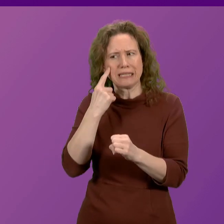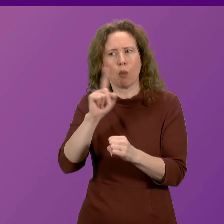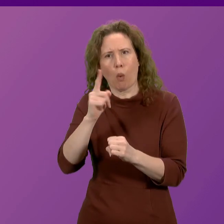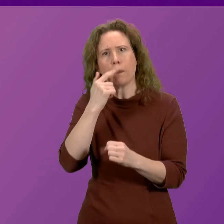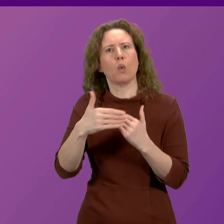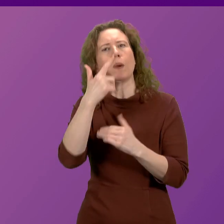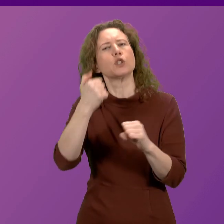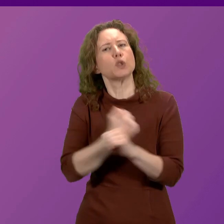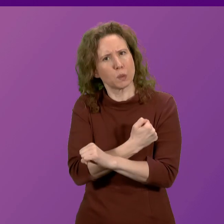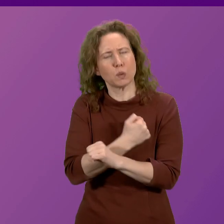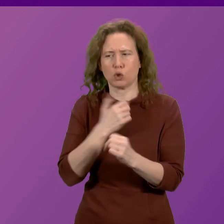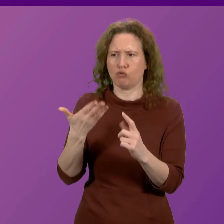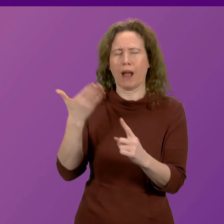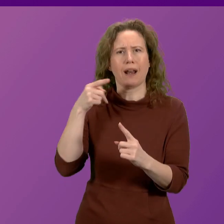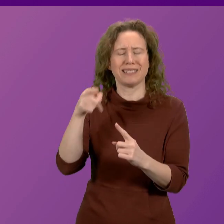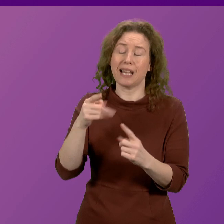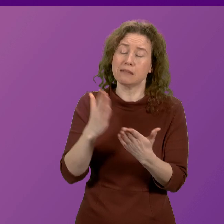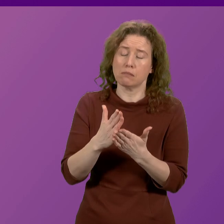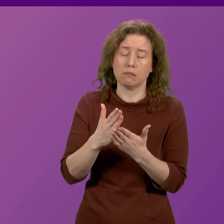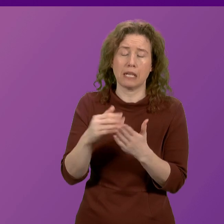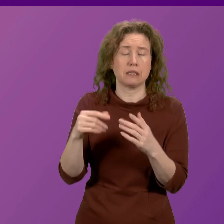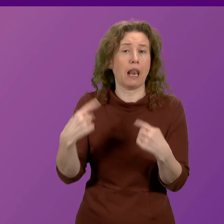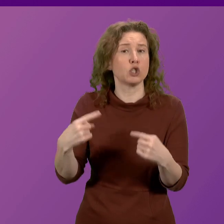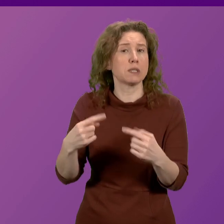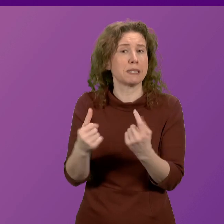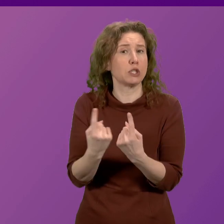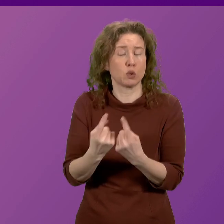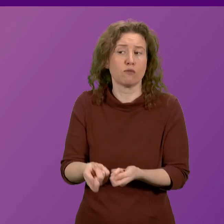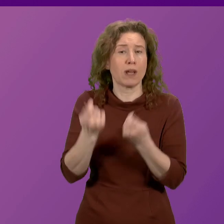address what I recognise to be a legitimate issue that she has raised with me today.